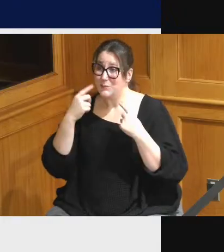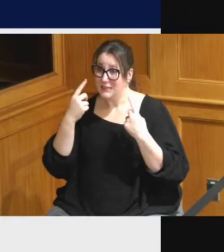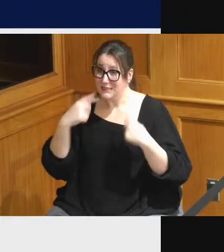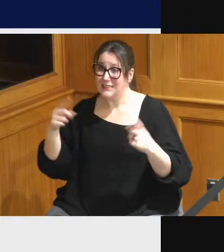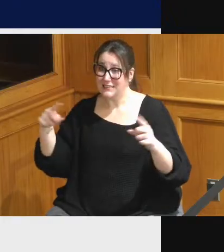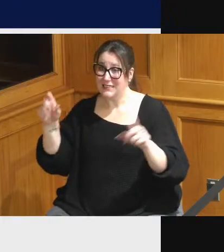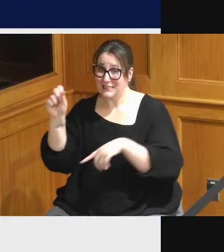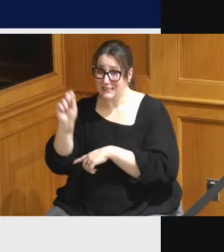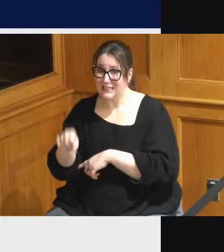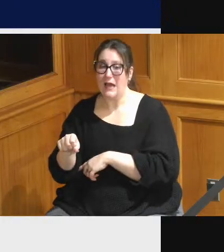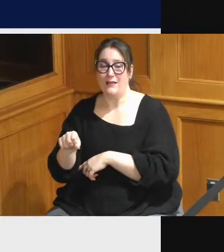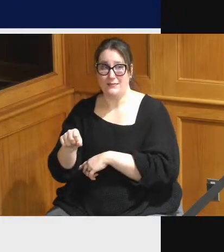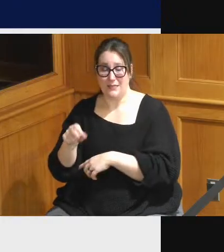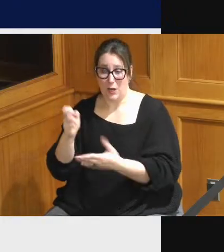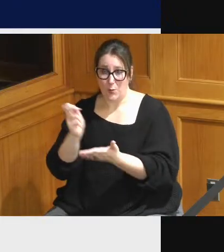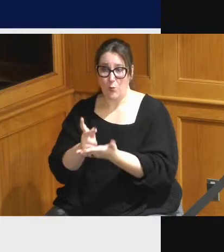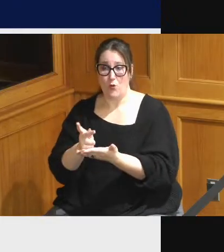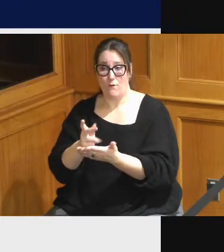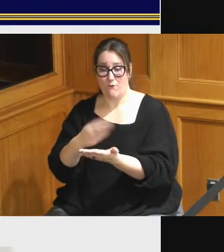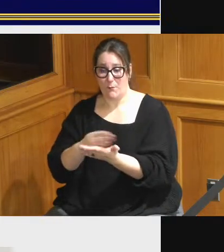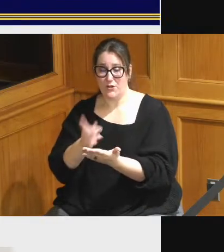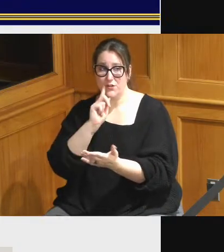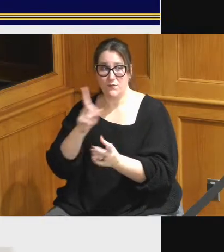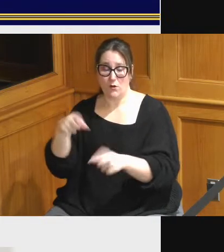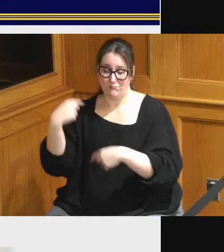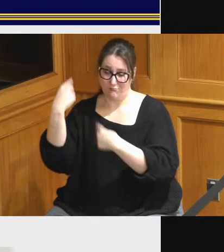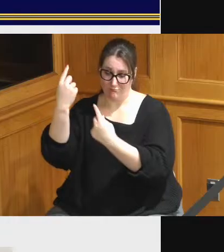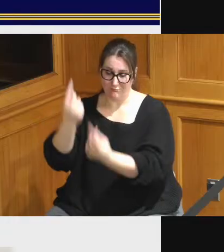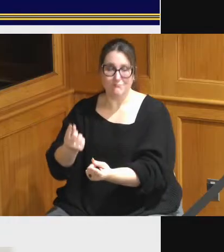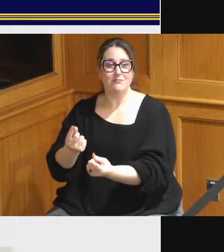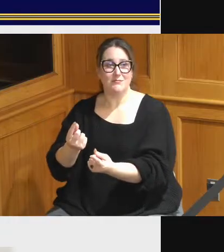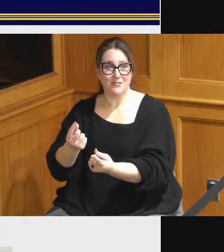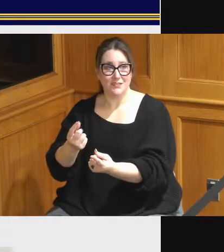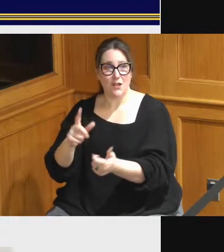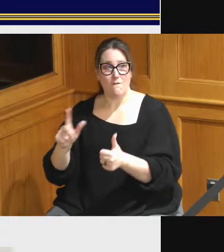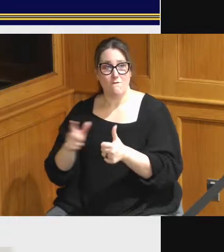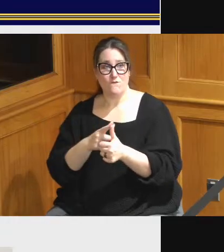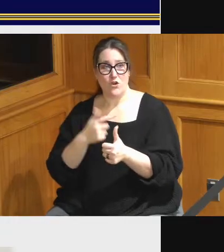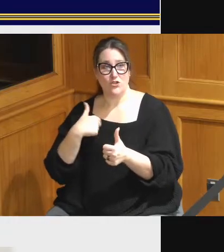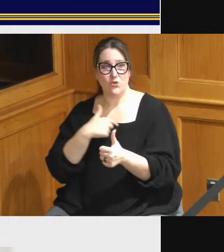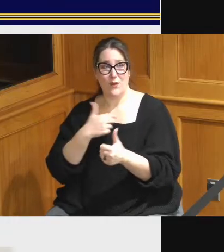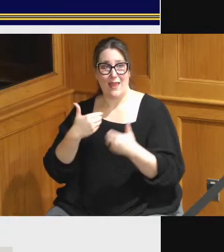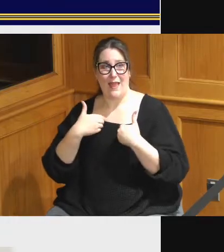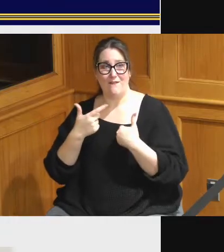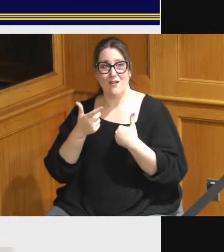and what you have approved in our budgets over the years. So, first of all, we have our gun range.